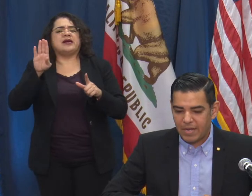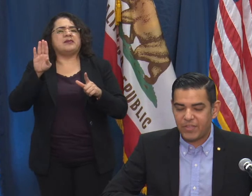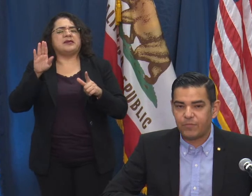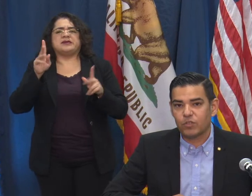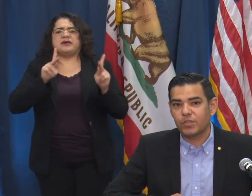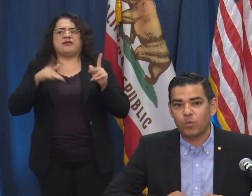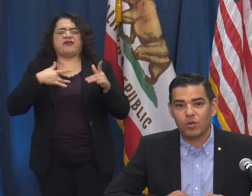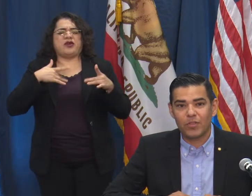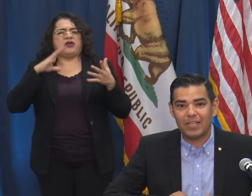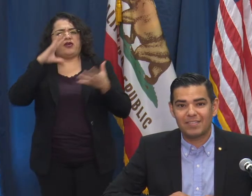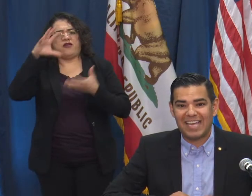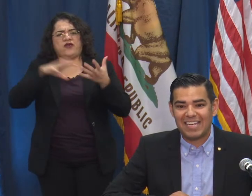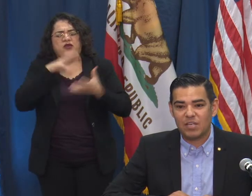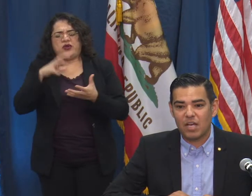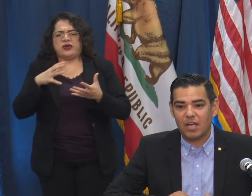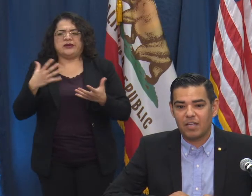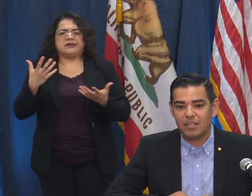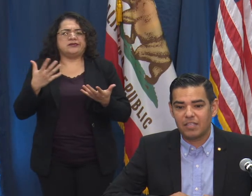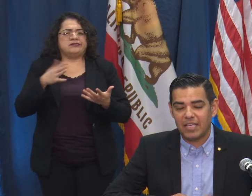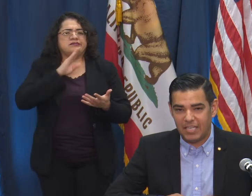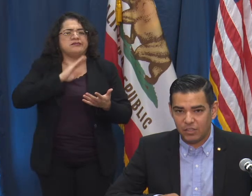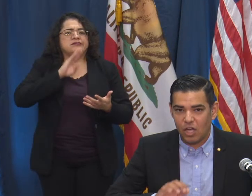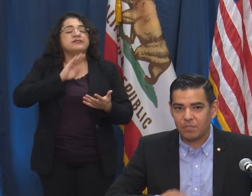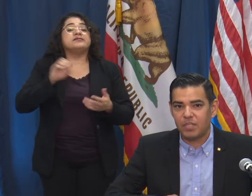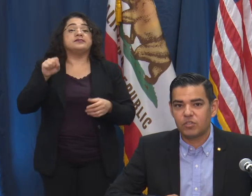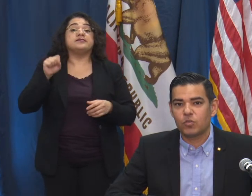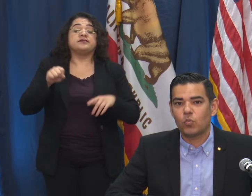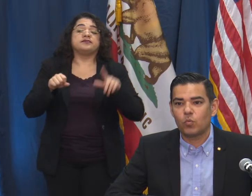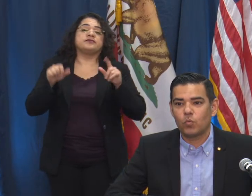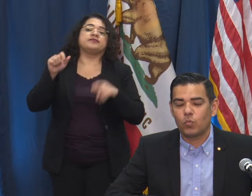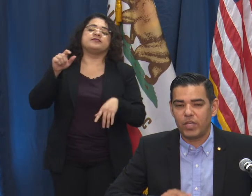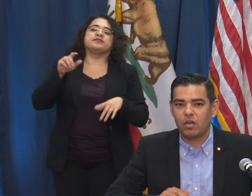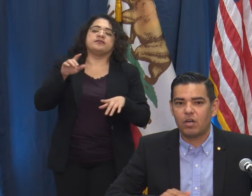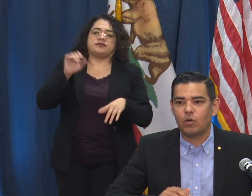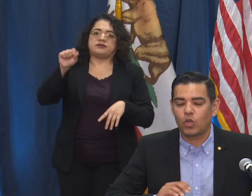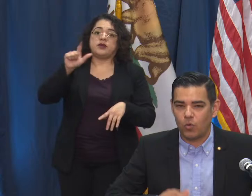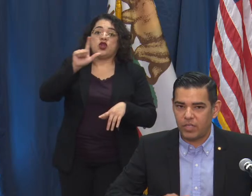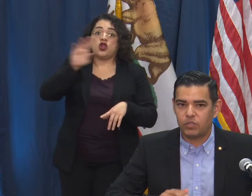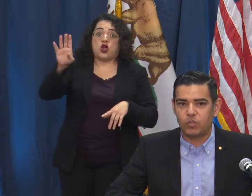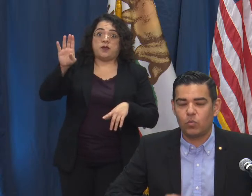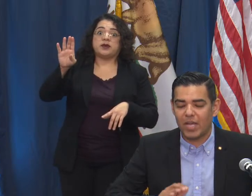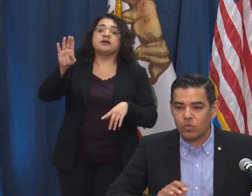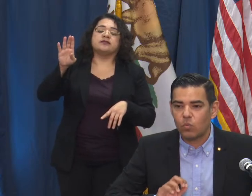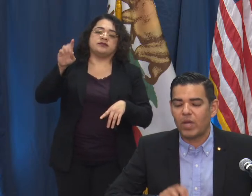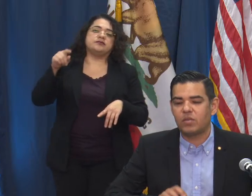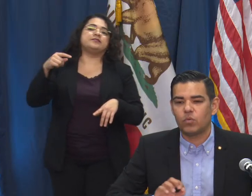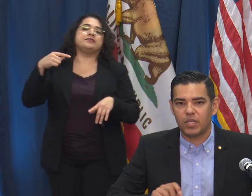think first the important thing is that in Long Beach we are going to, when we